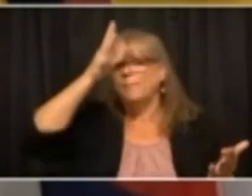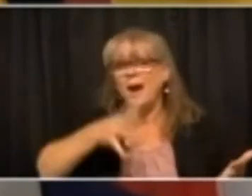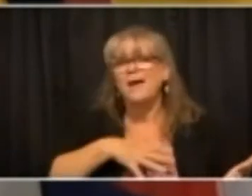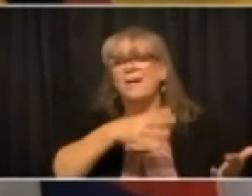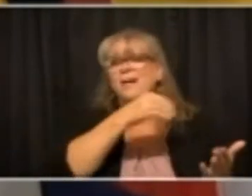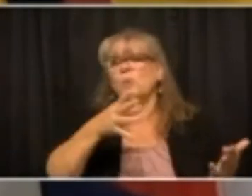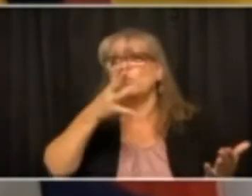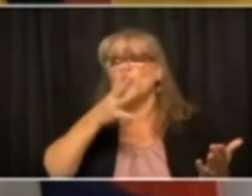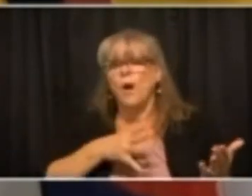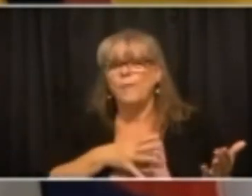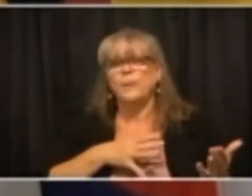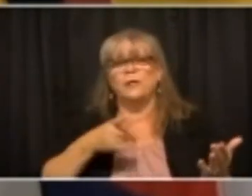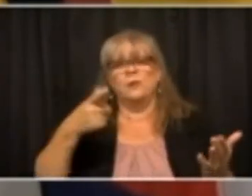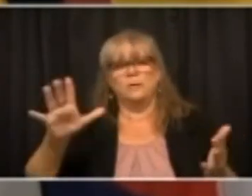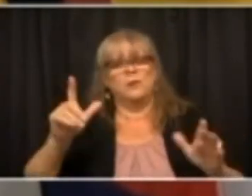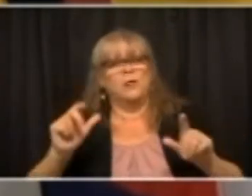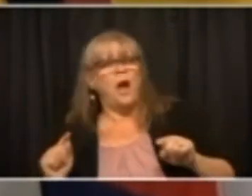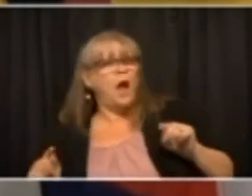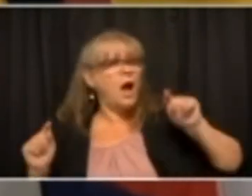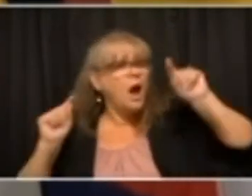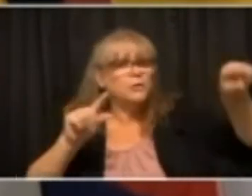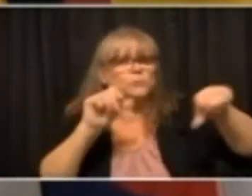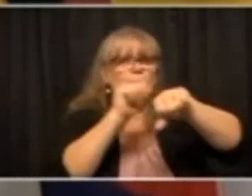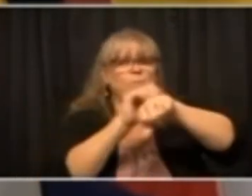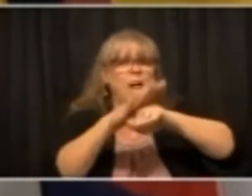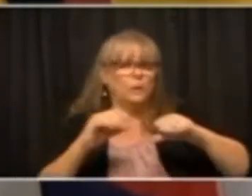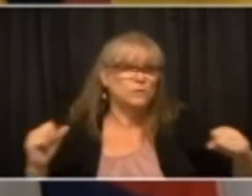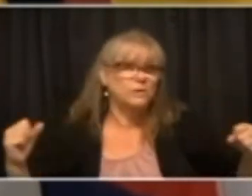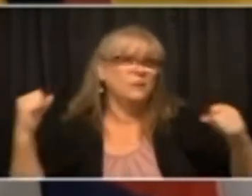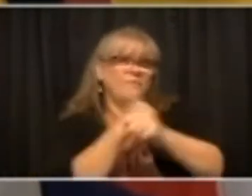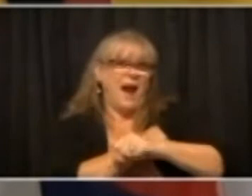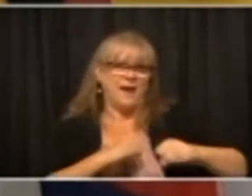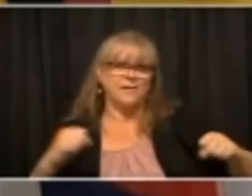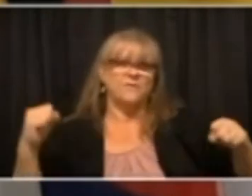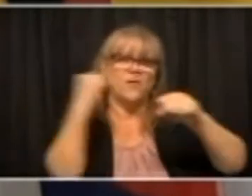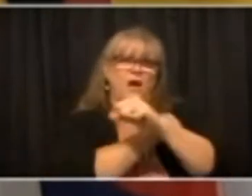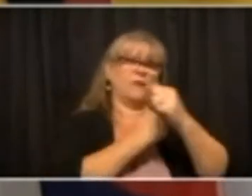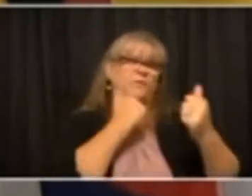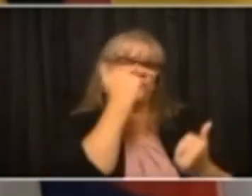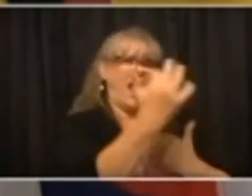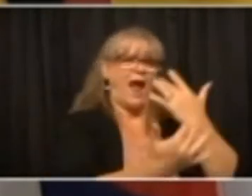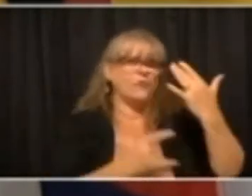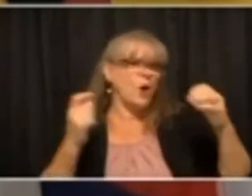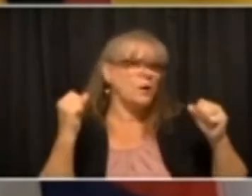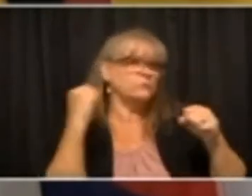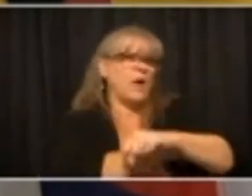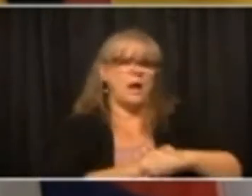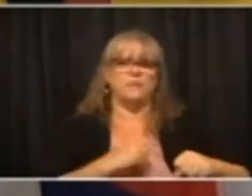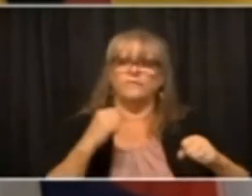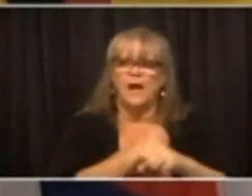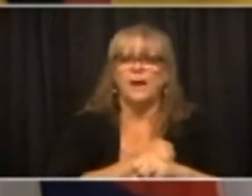fires across our state as we speak risking their lives to protect our communities protect our